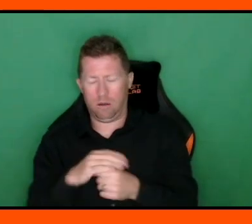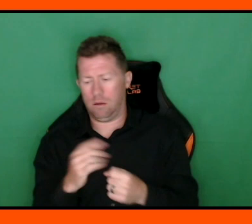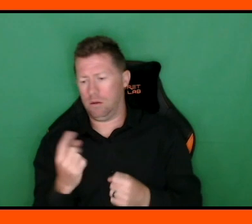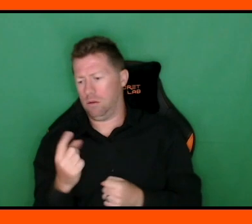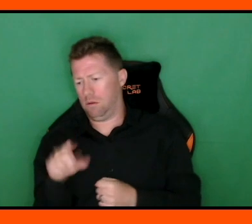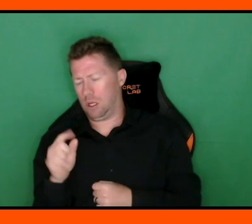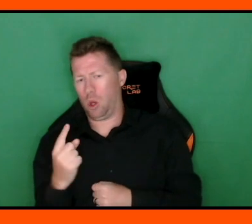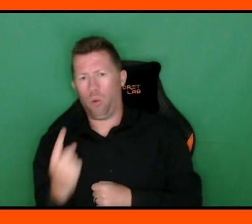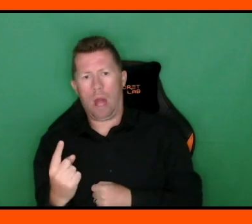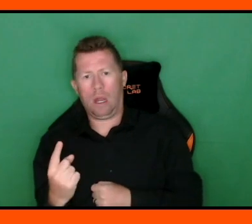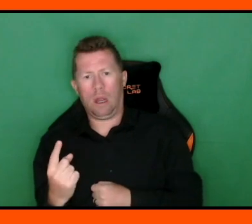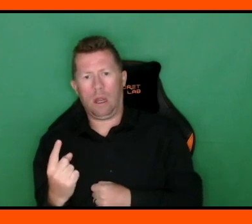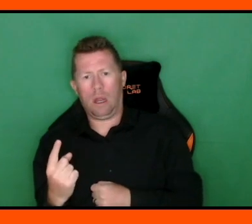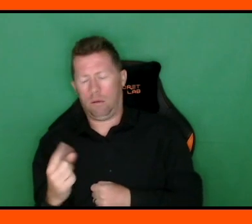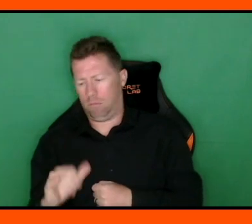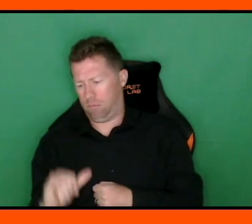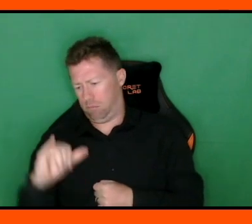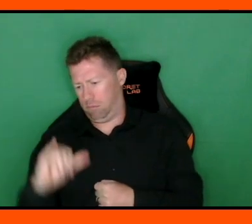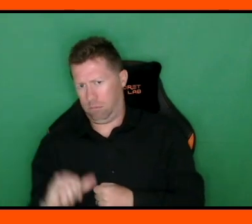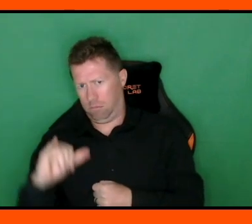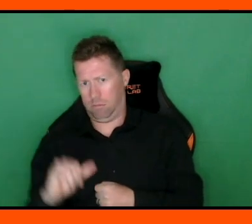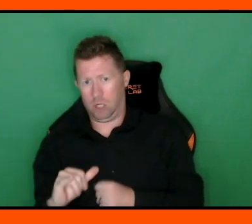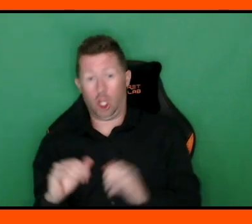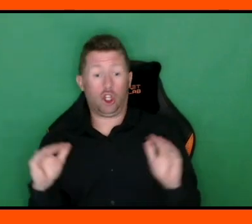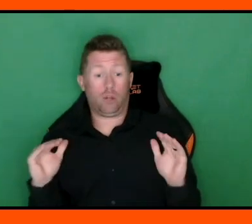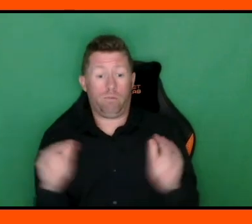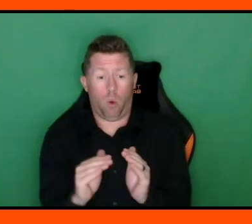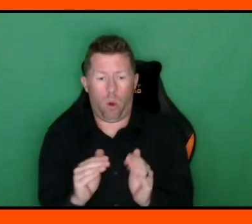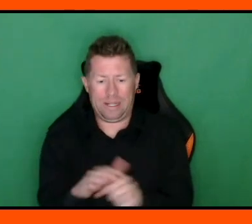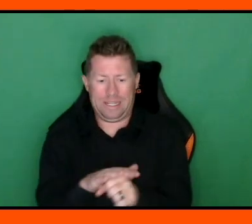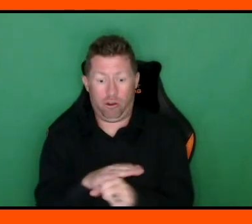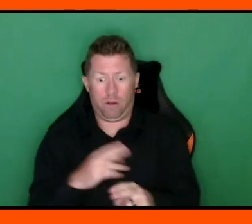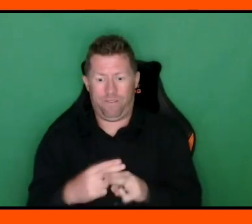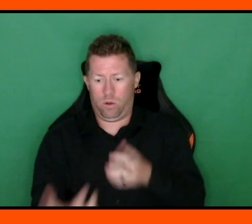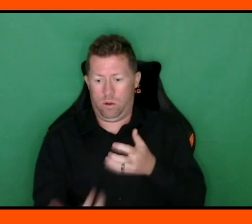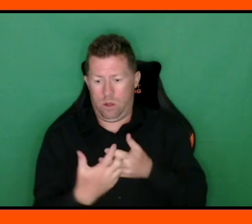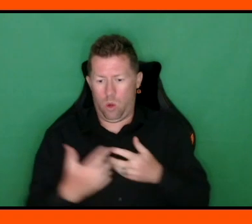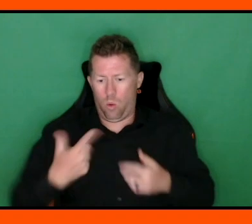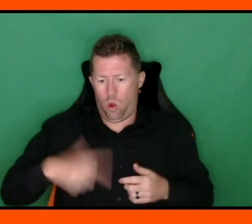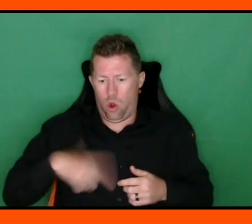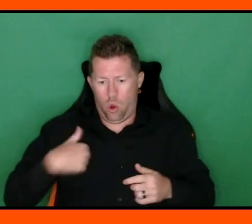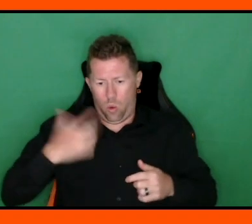when you’re responding to this question and it’s the smallest area you will need for your purposes. You’ll probably find that your response